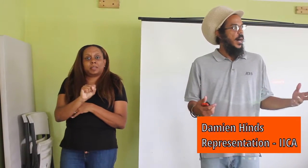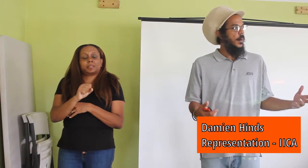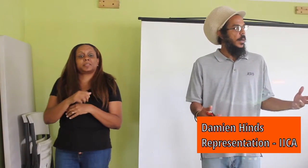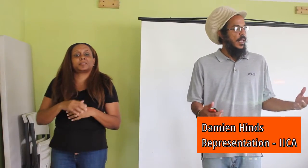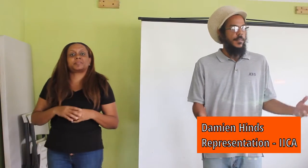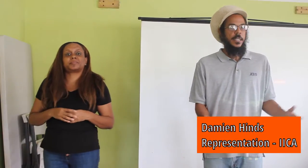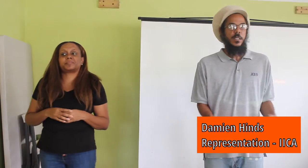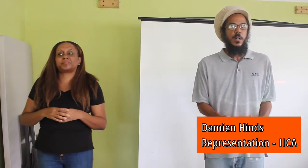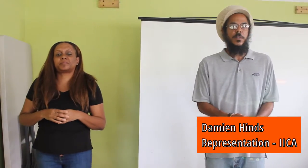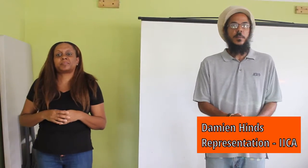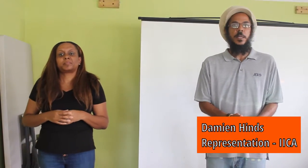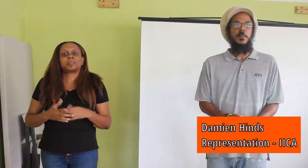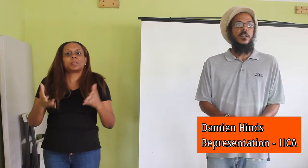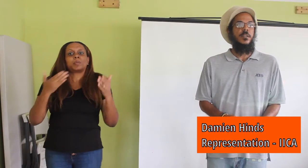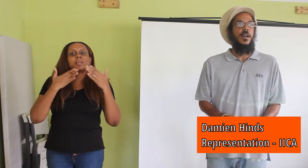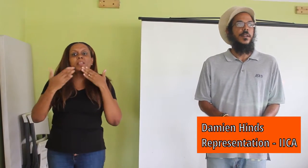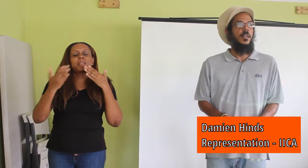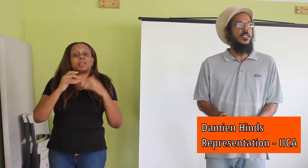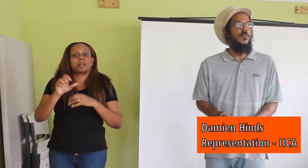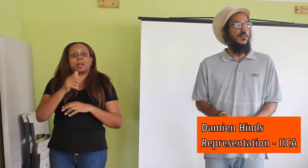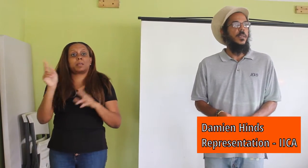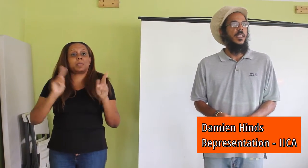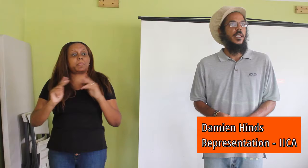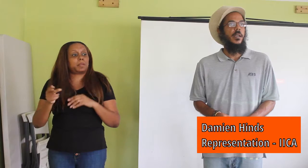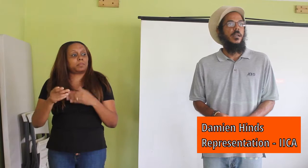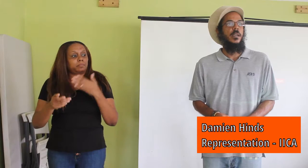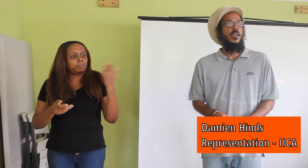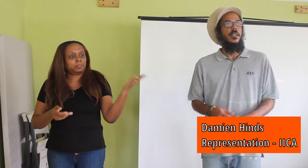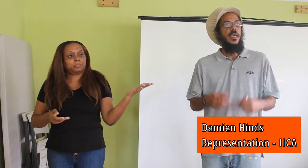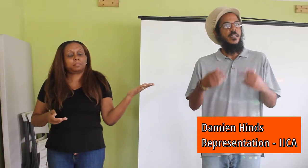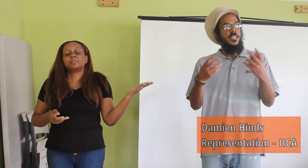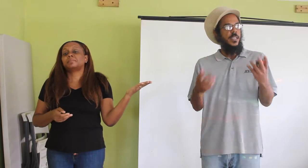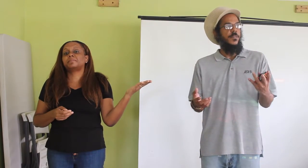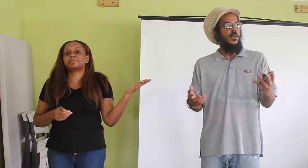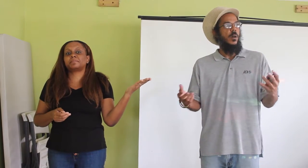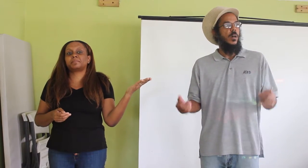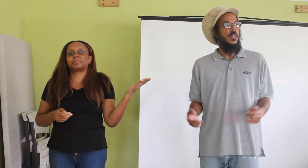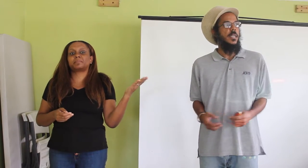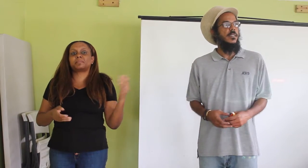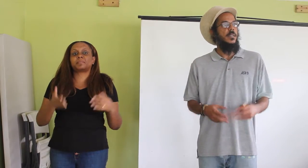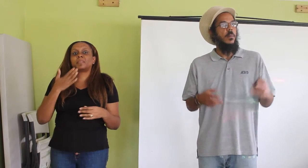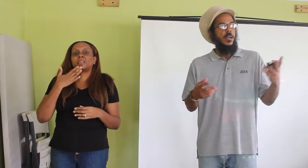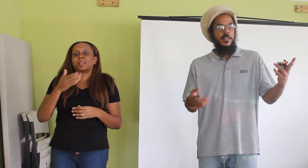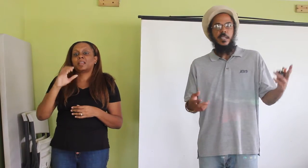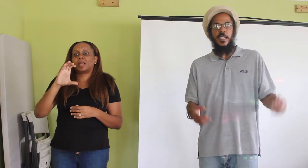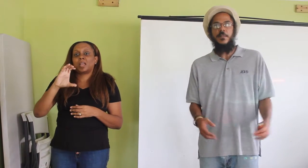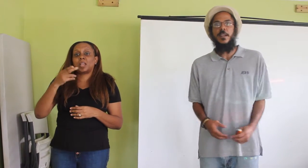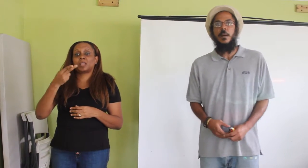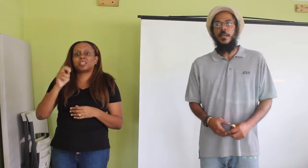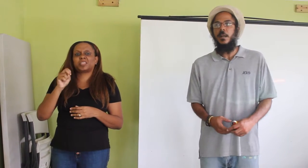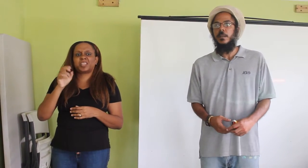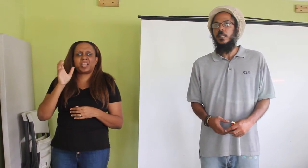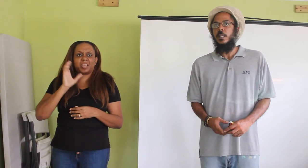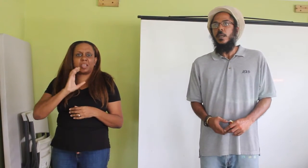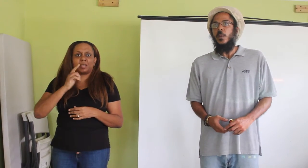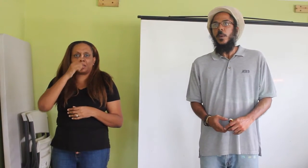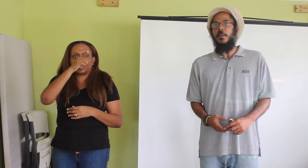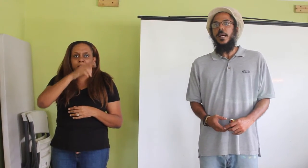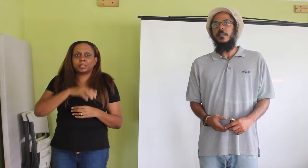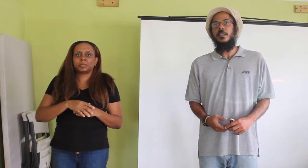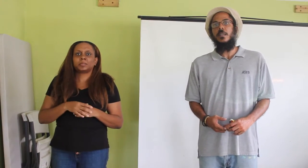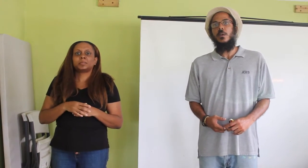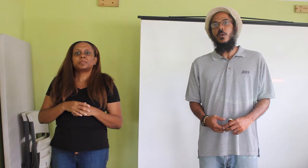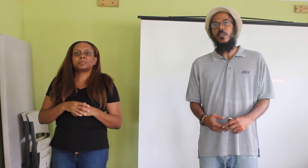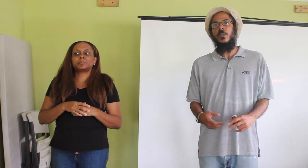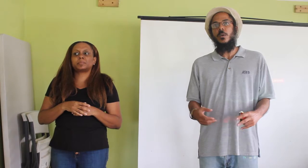um from the ministry of our agriculture for being here thank you for watching we plan to go through